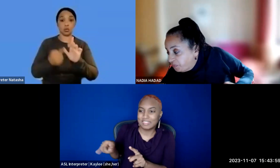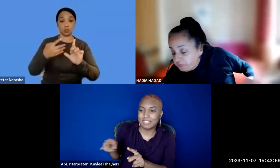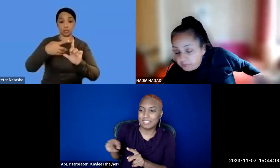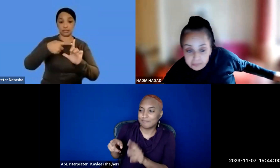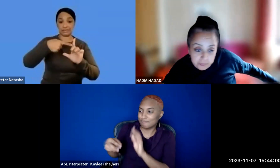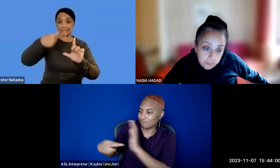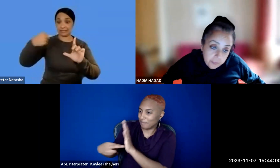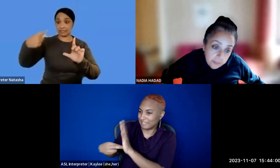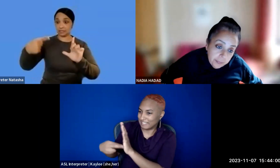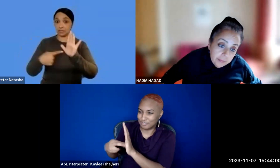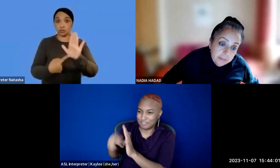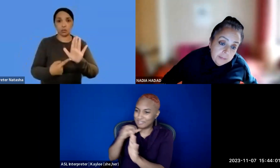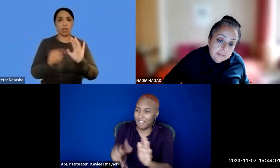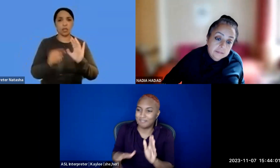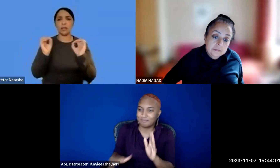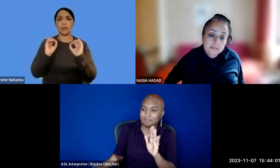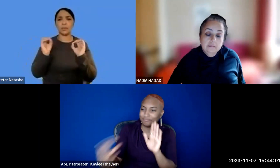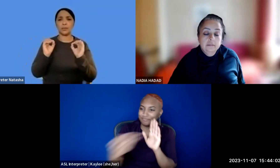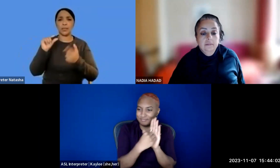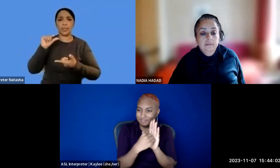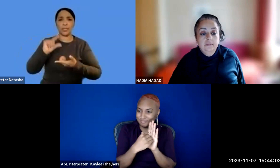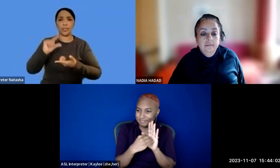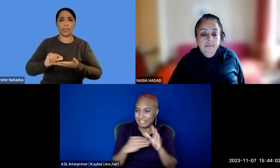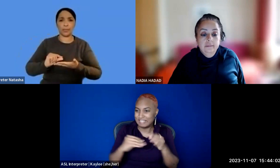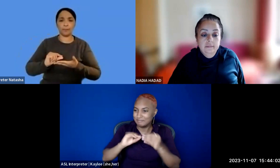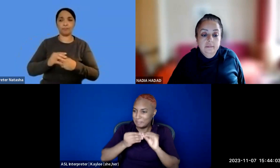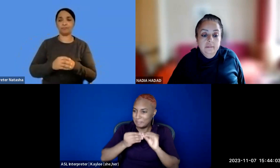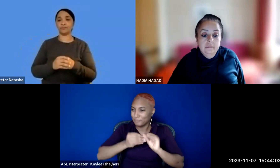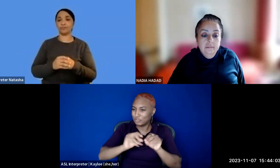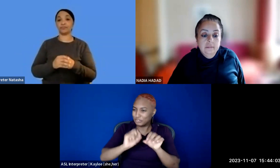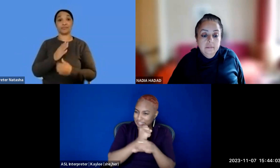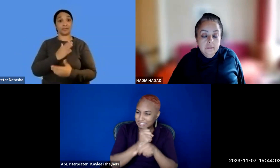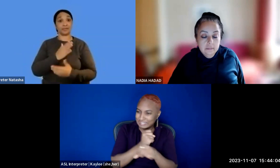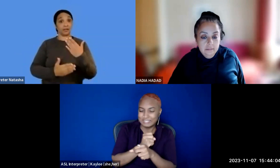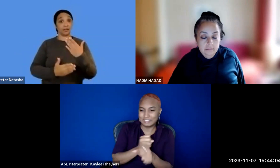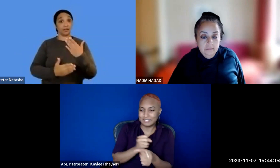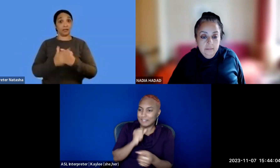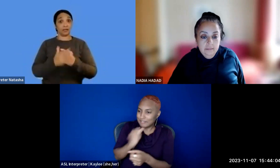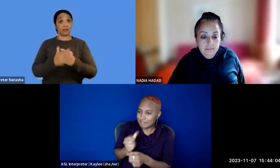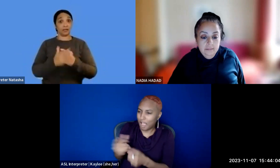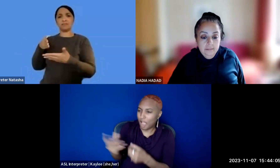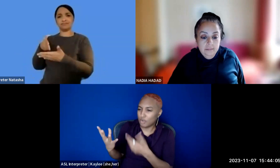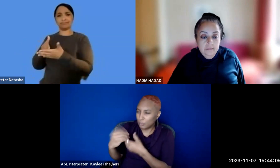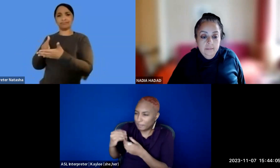They face barriers that make it difficult for them to benefit from public services,